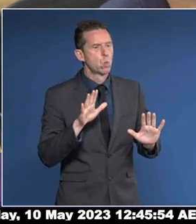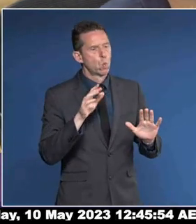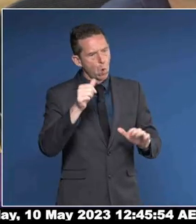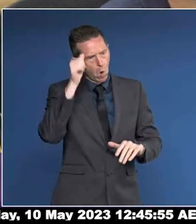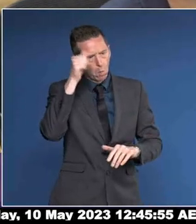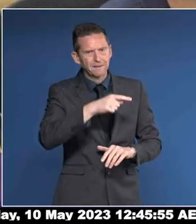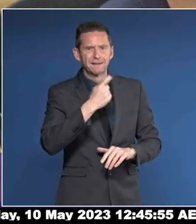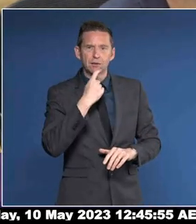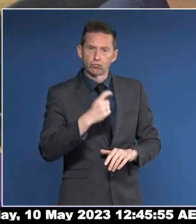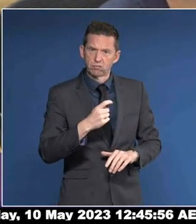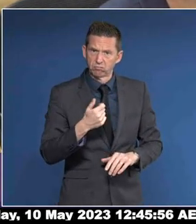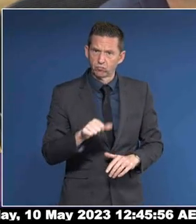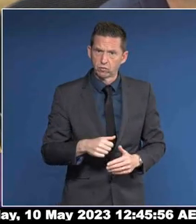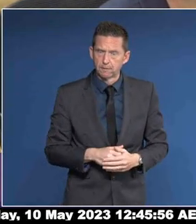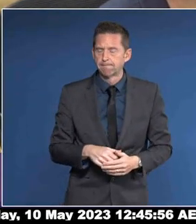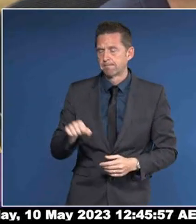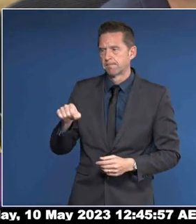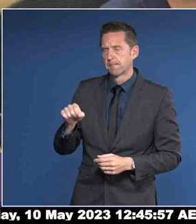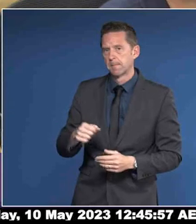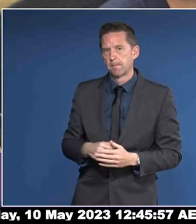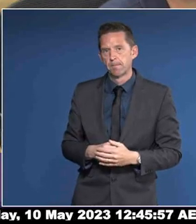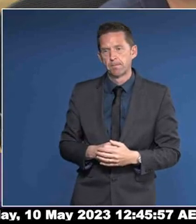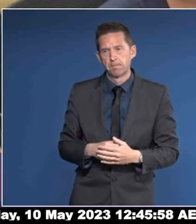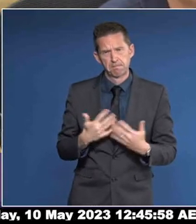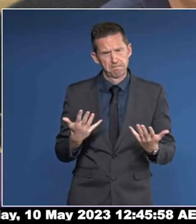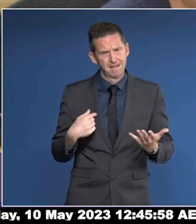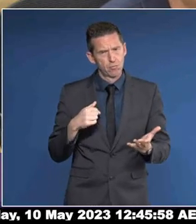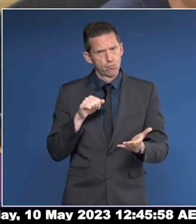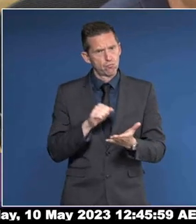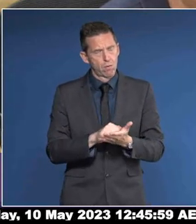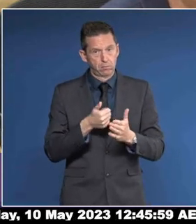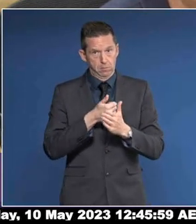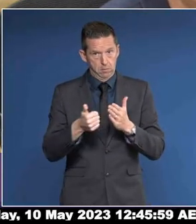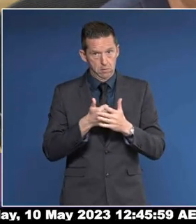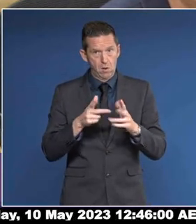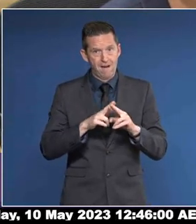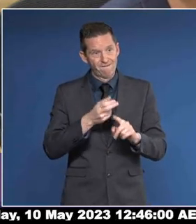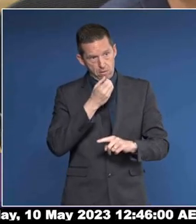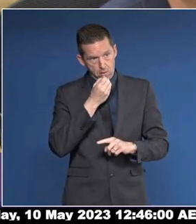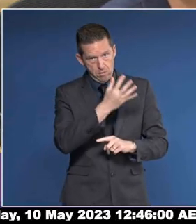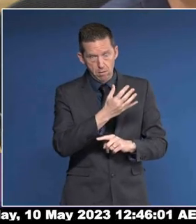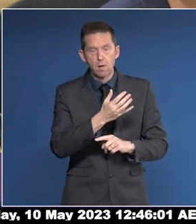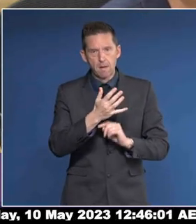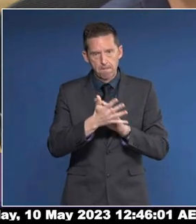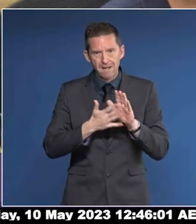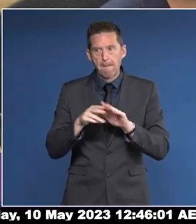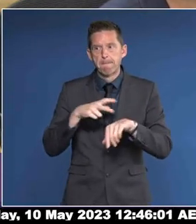And it's customary, is it not, that if there is such a report, that the police would then attend? No, not necessarily.